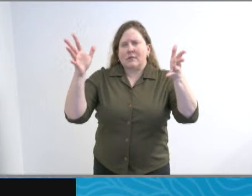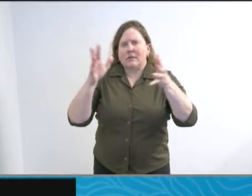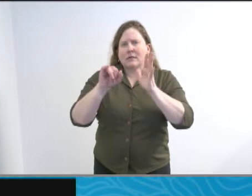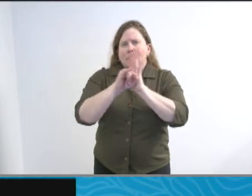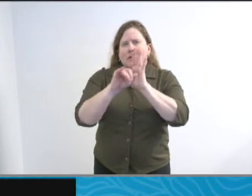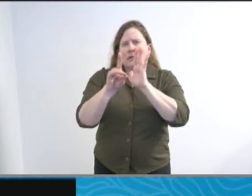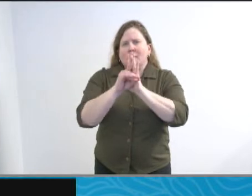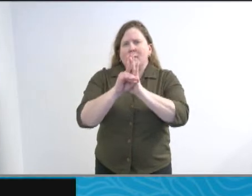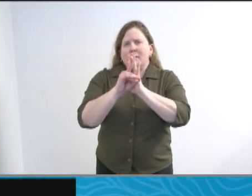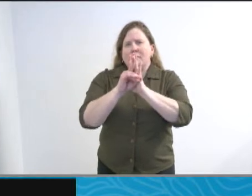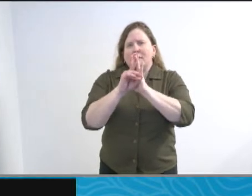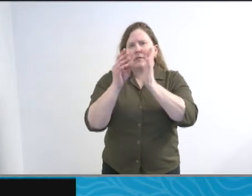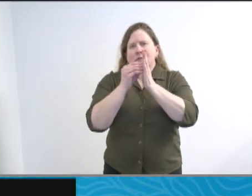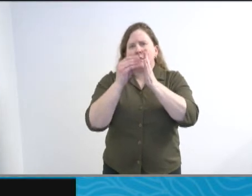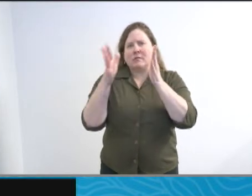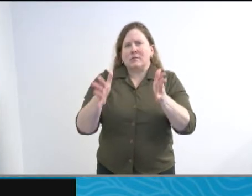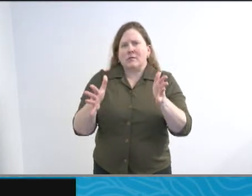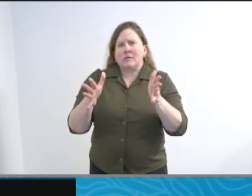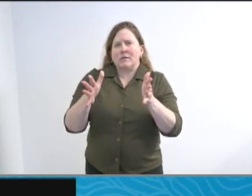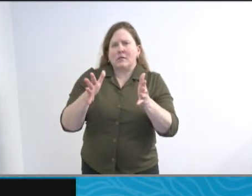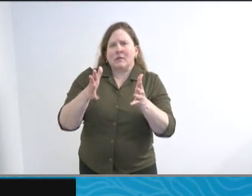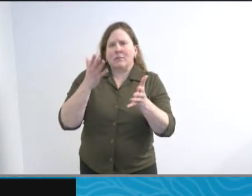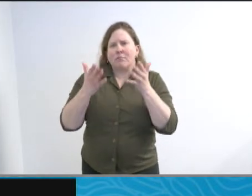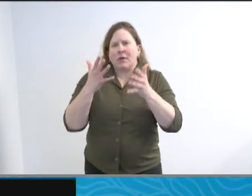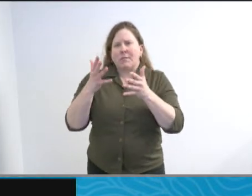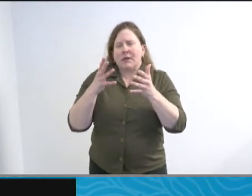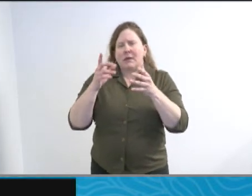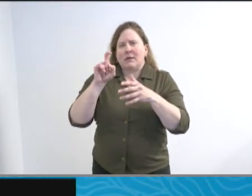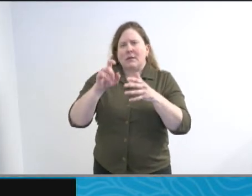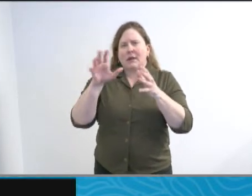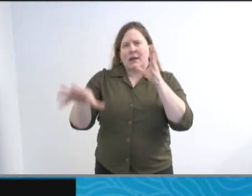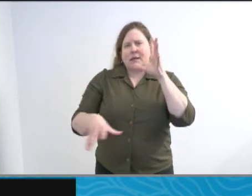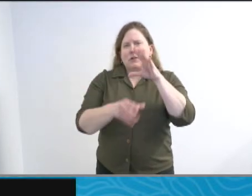identify students who may need additional assistance and